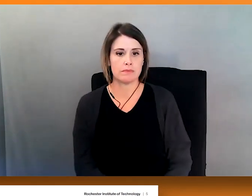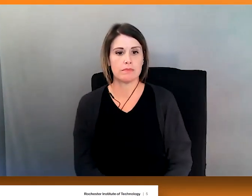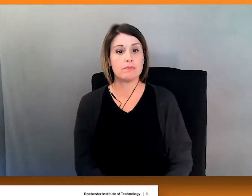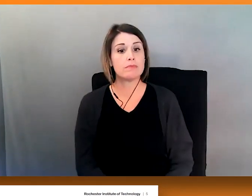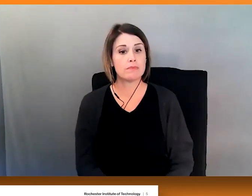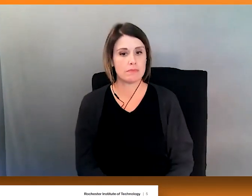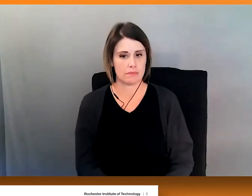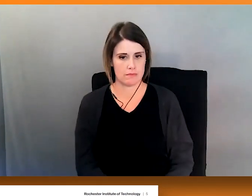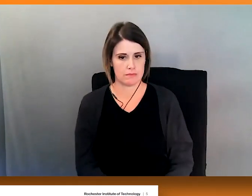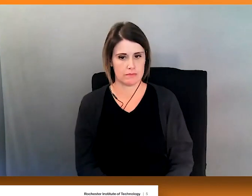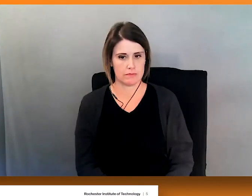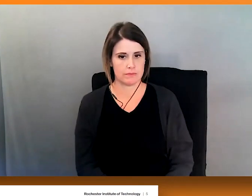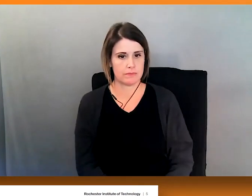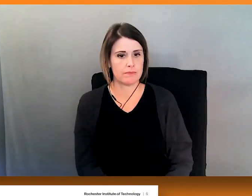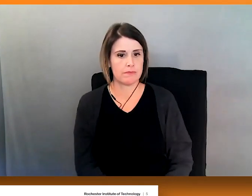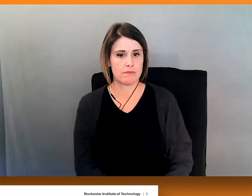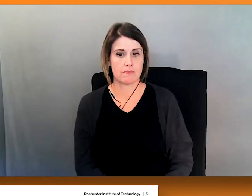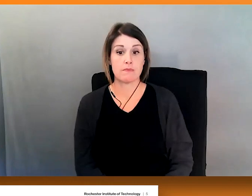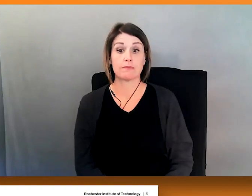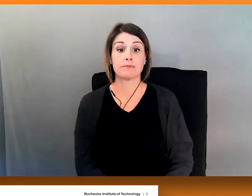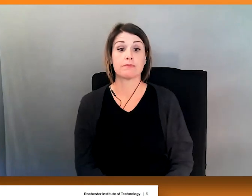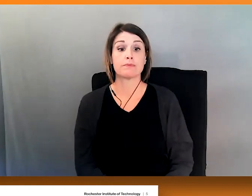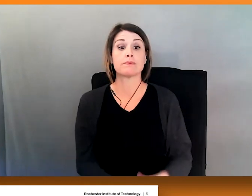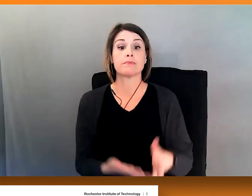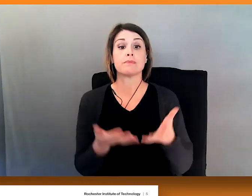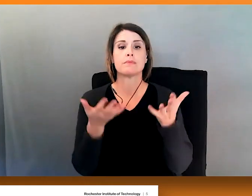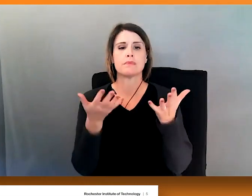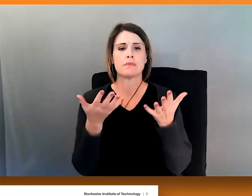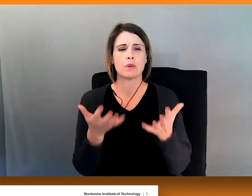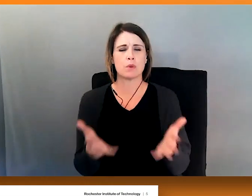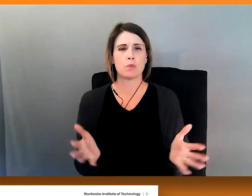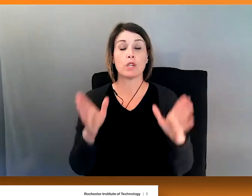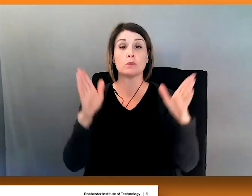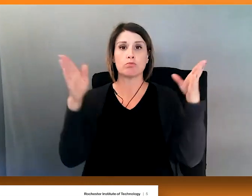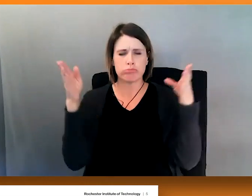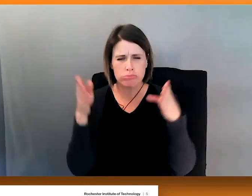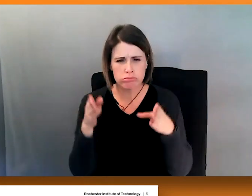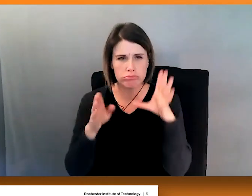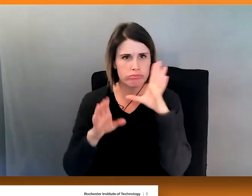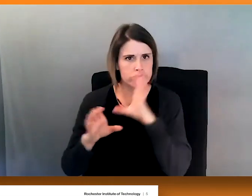Here are some helpful tips once you identify a good sponsor